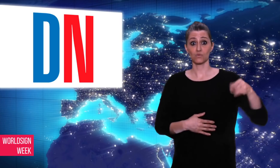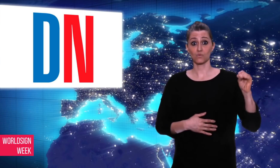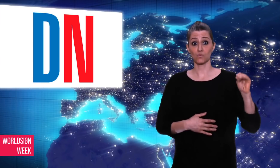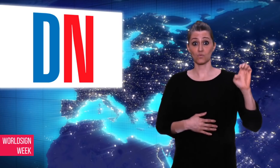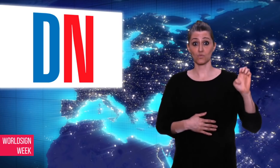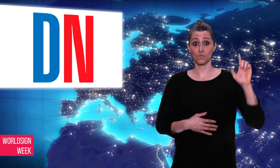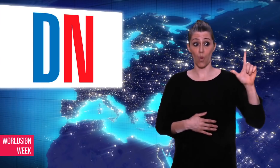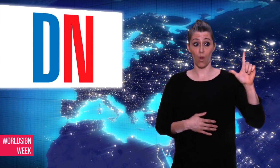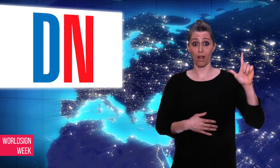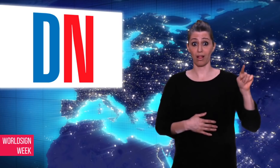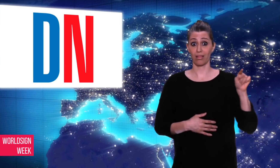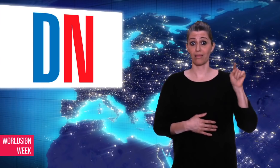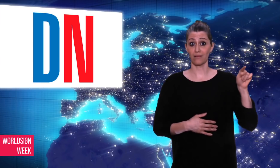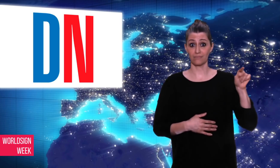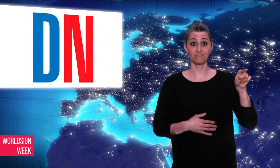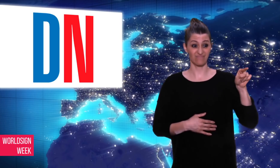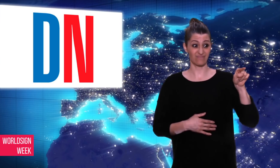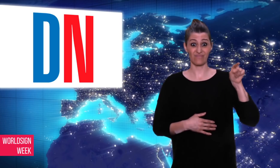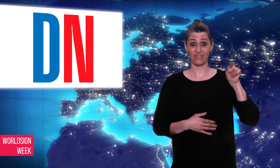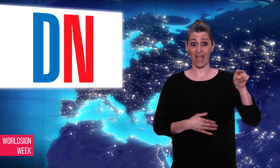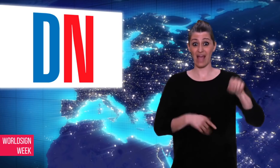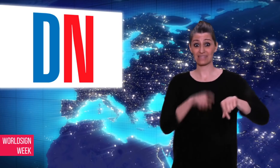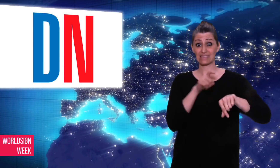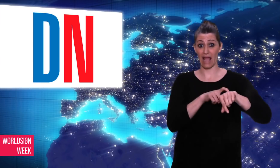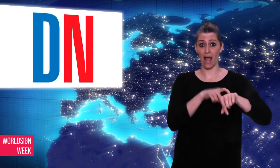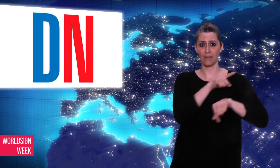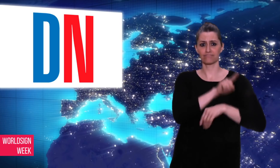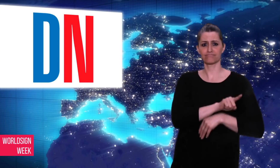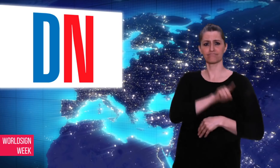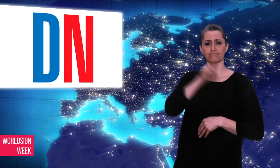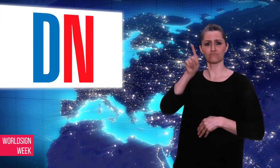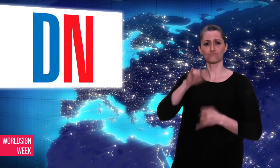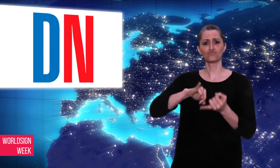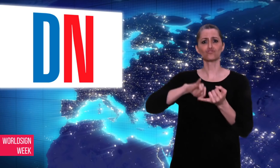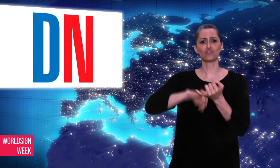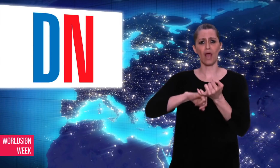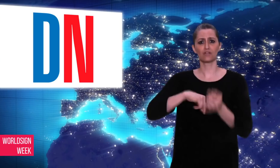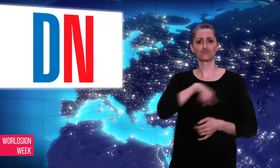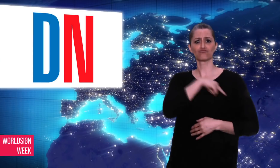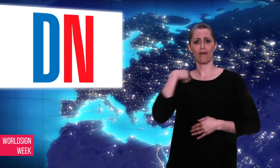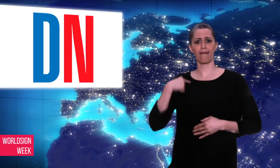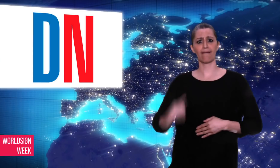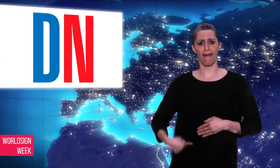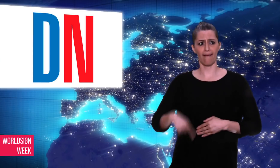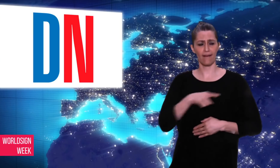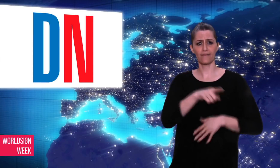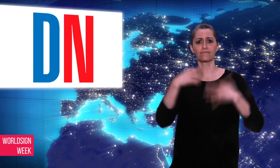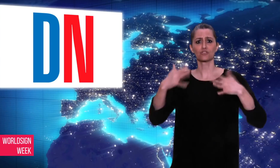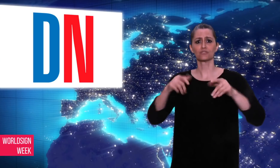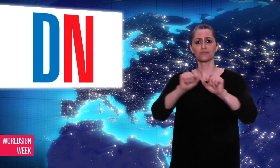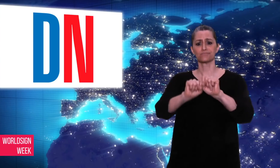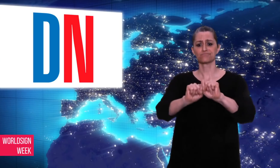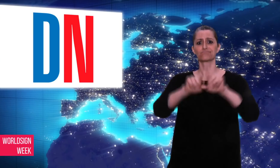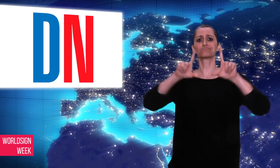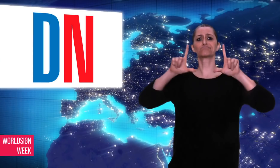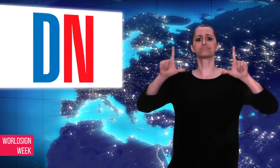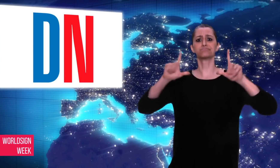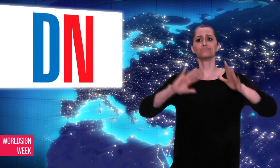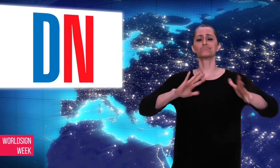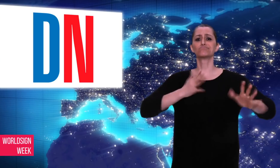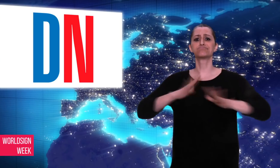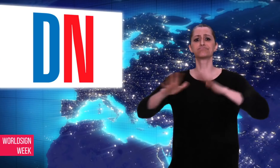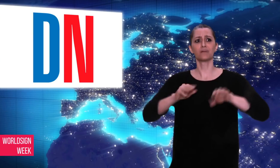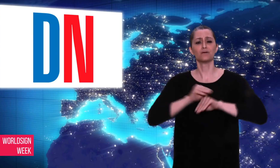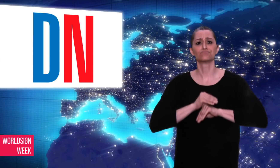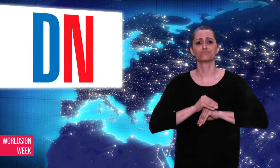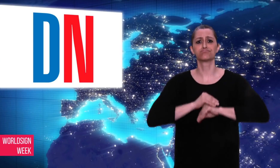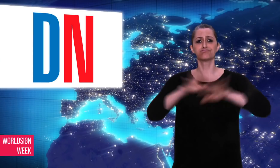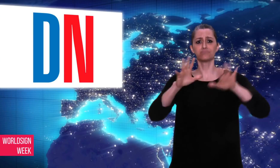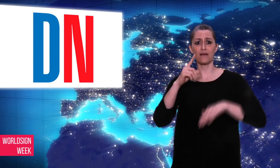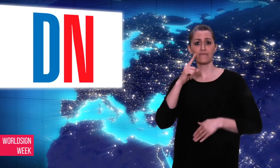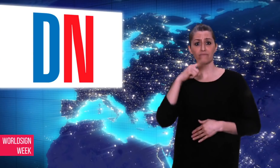Joel Barish posted vlog on Facebook while in Shanghai,